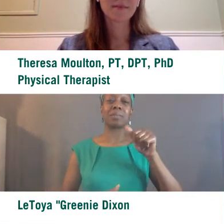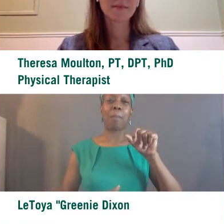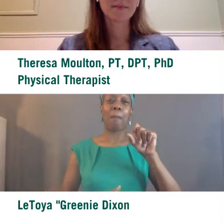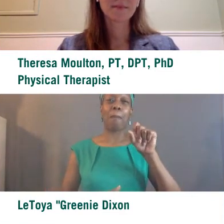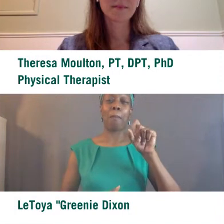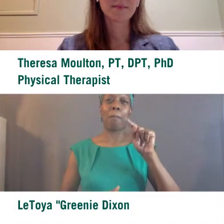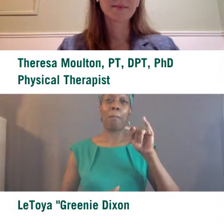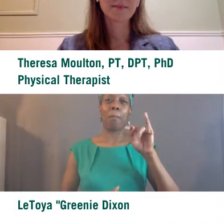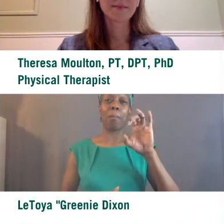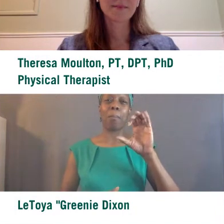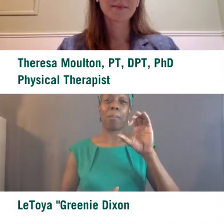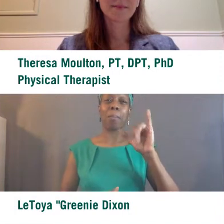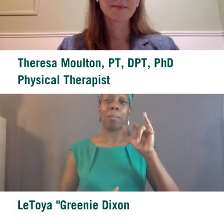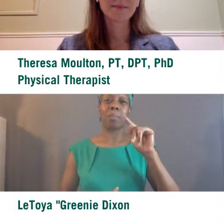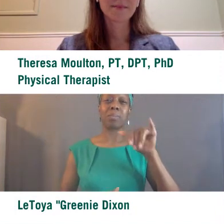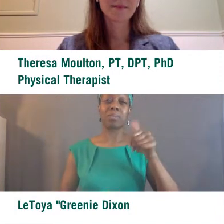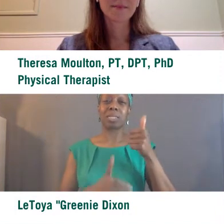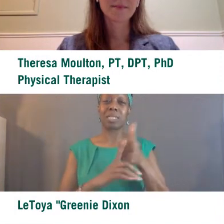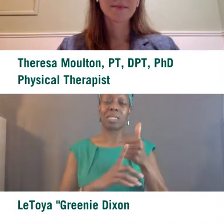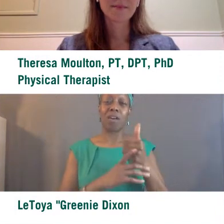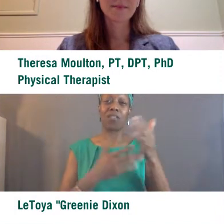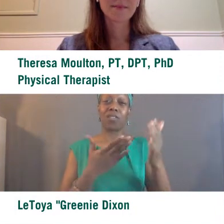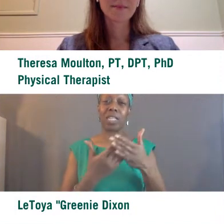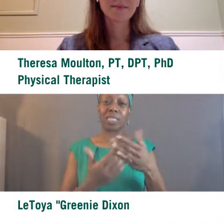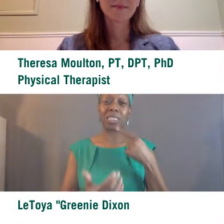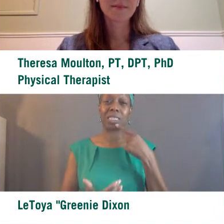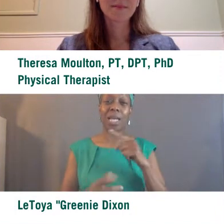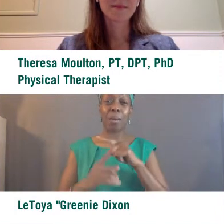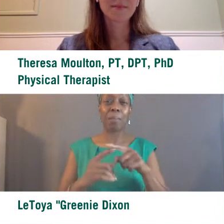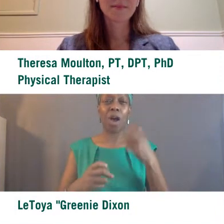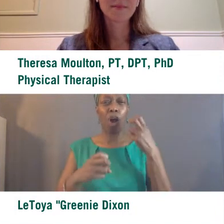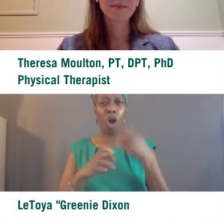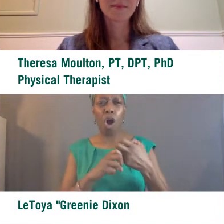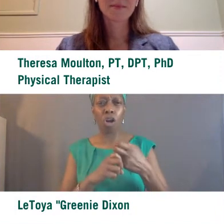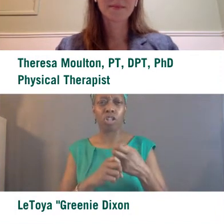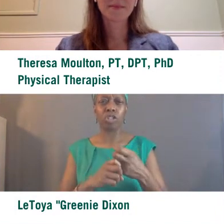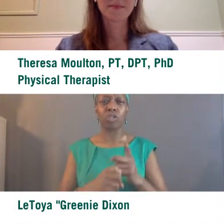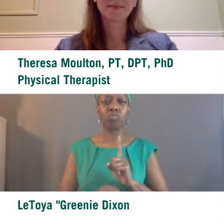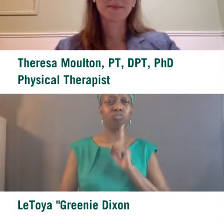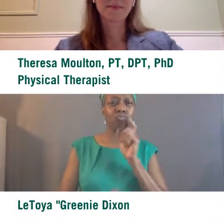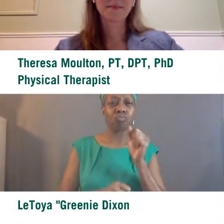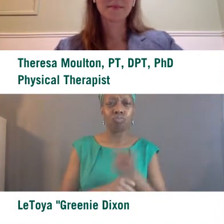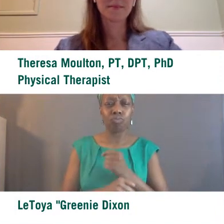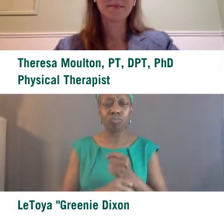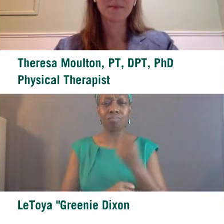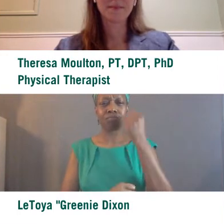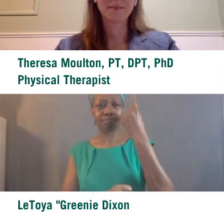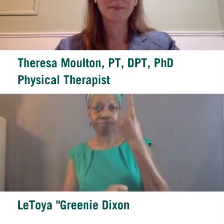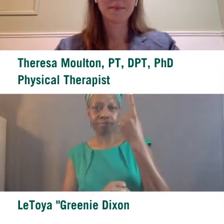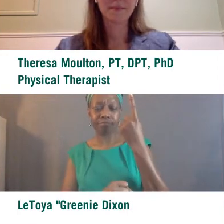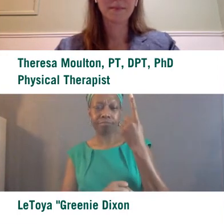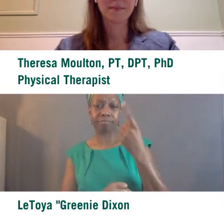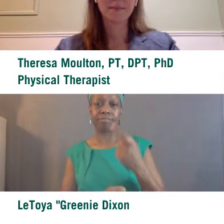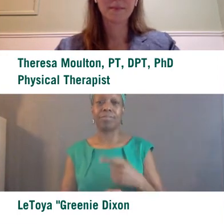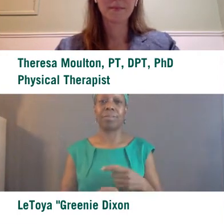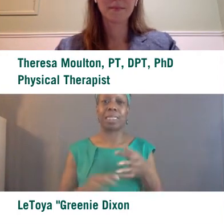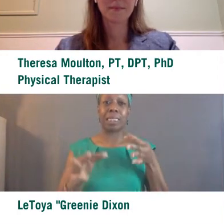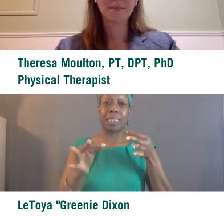to get a handle on. The definition is that spasticity